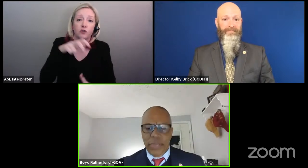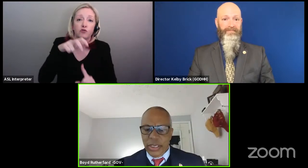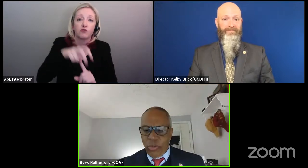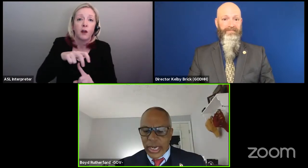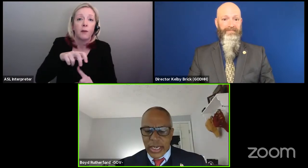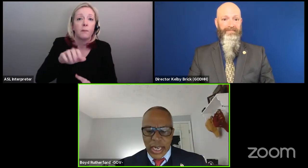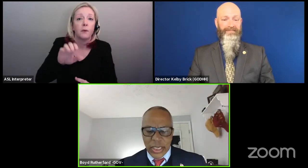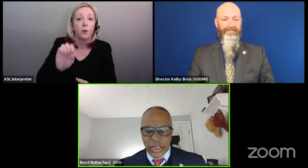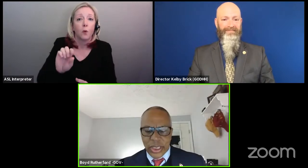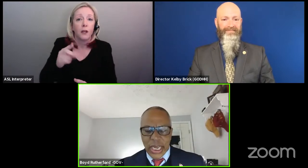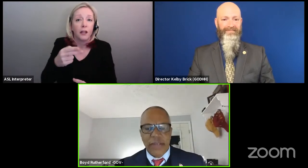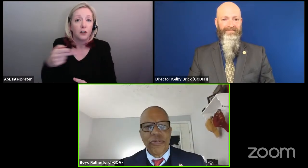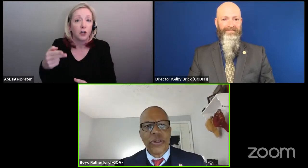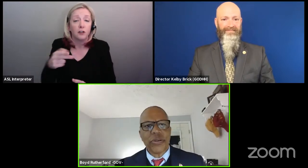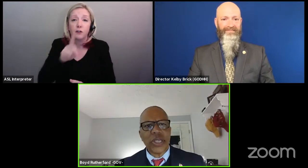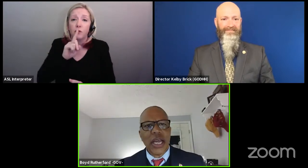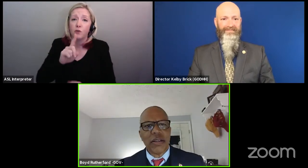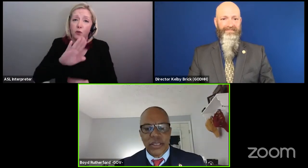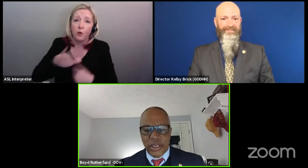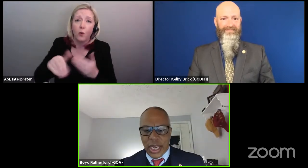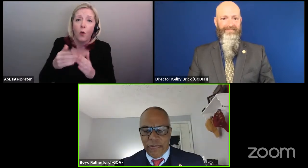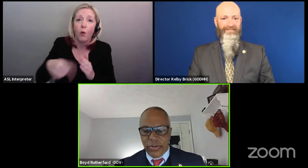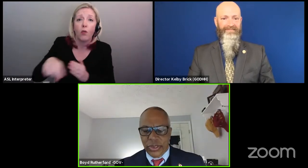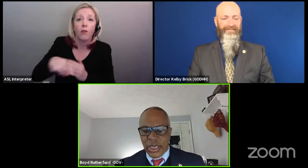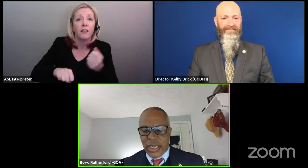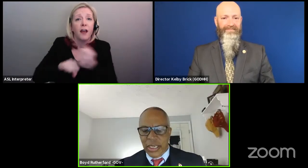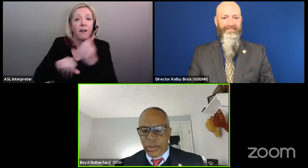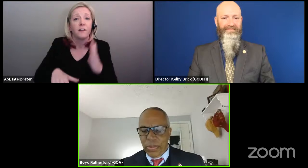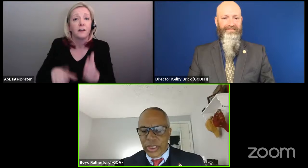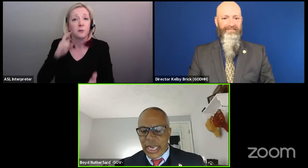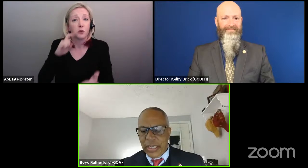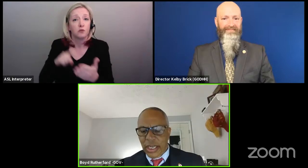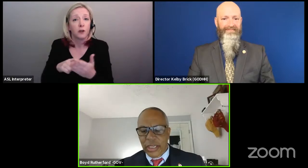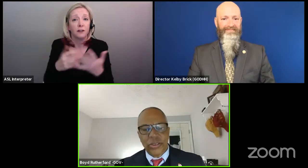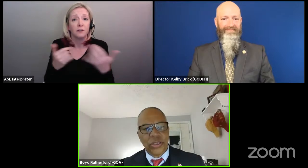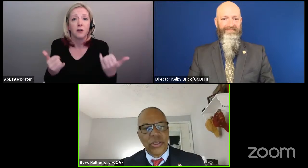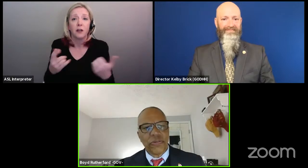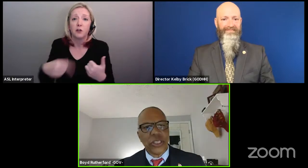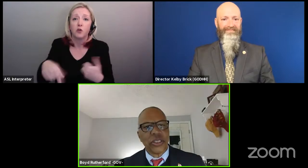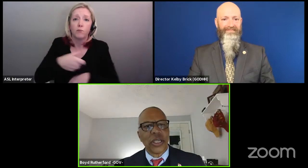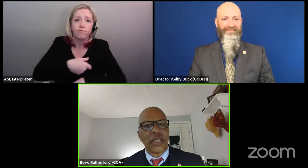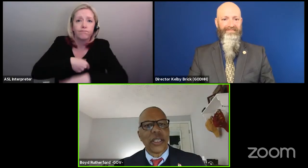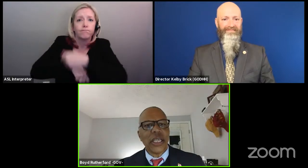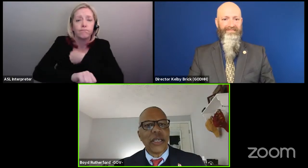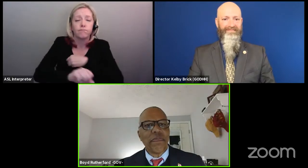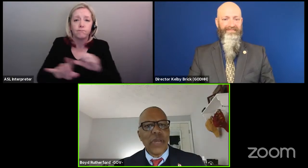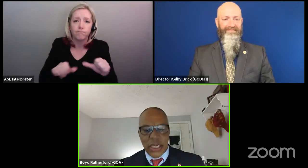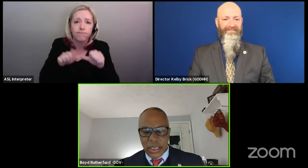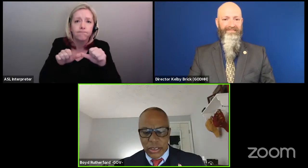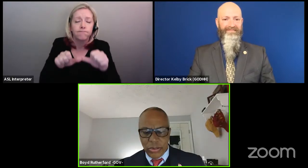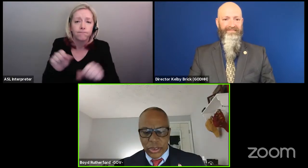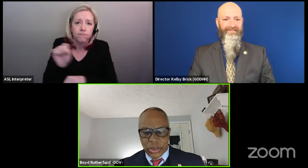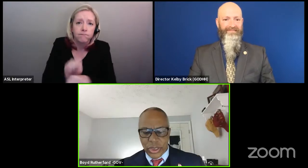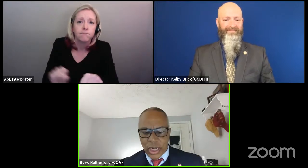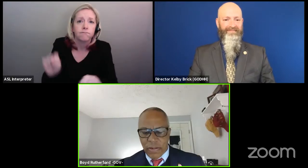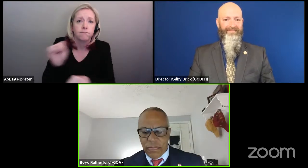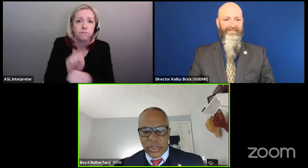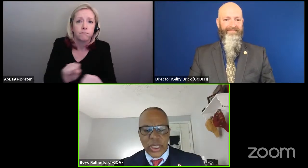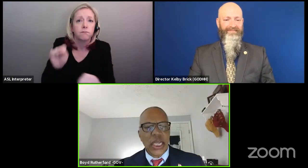being recognized today for your tireless efforts to protect and service the many users of sign